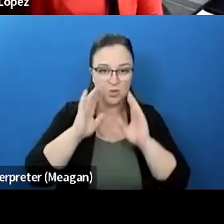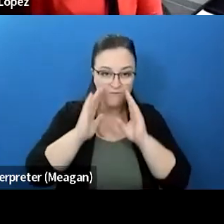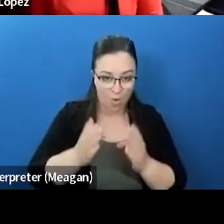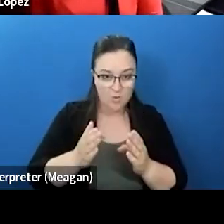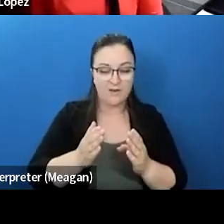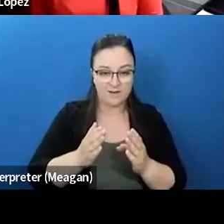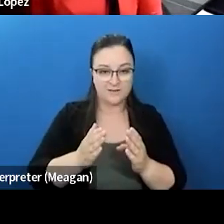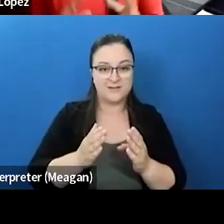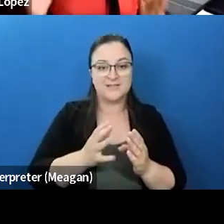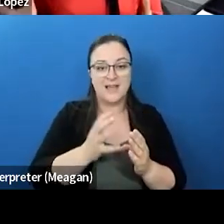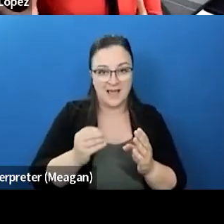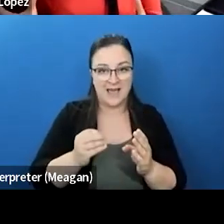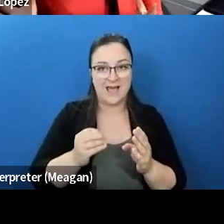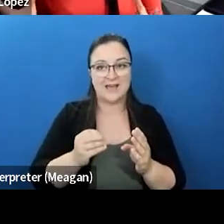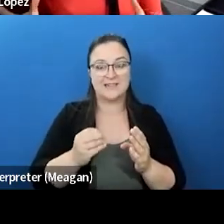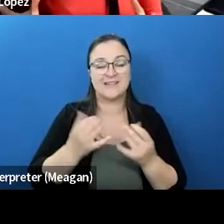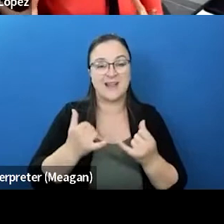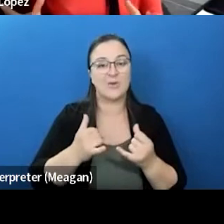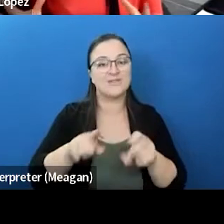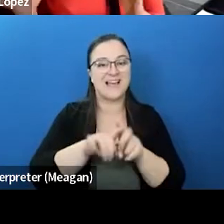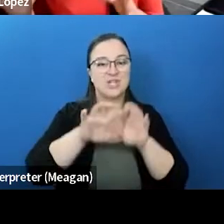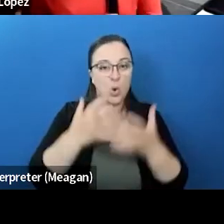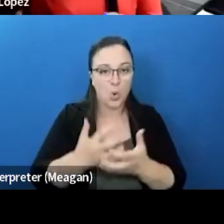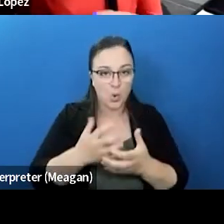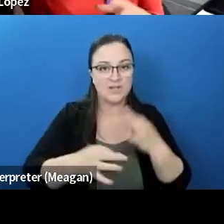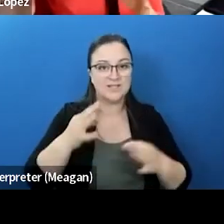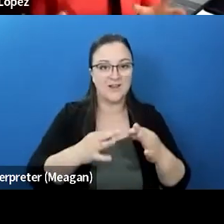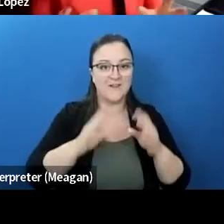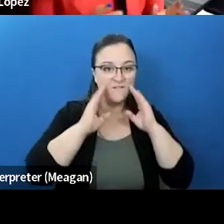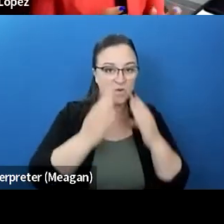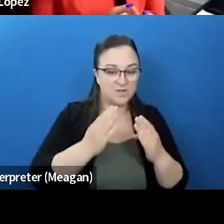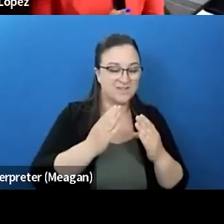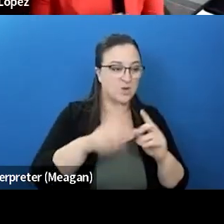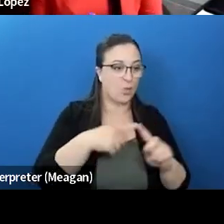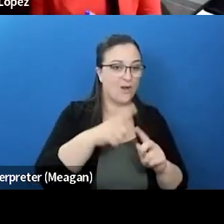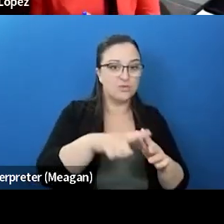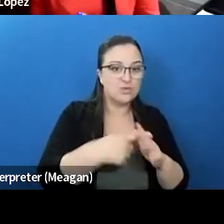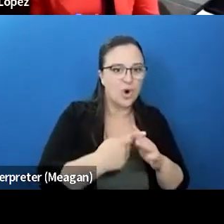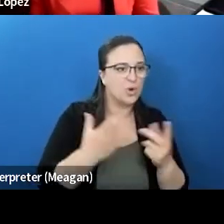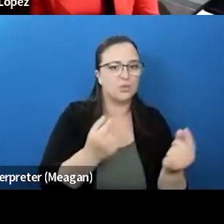and I'm bringing it all as a whole now instead of focusing on when you started, where were we at during that time?